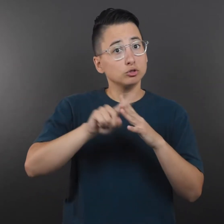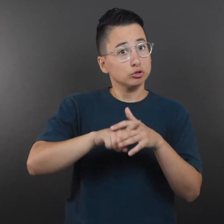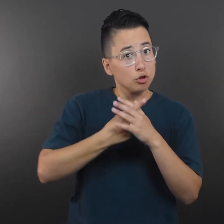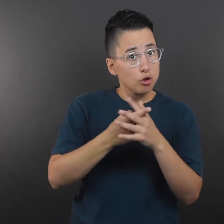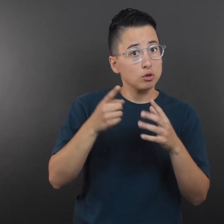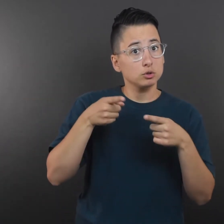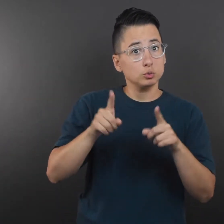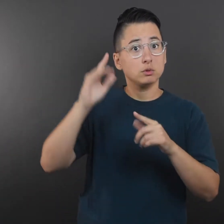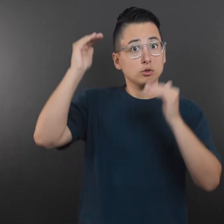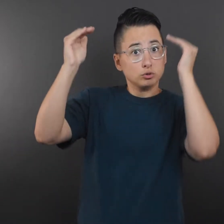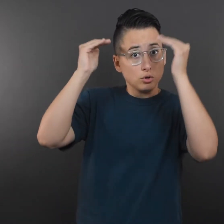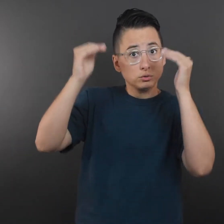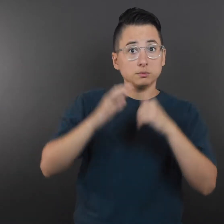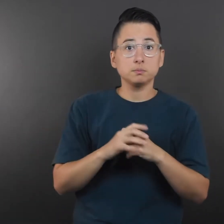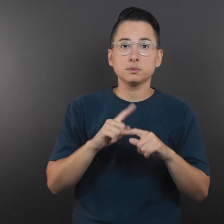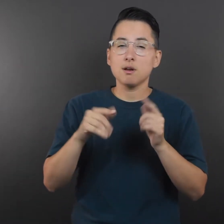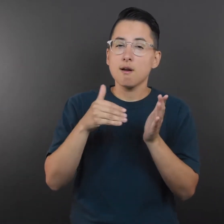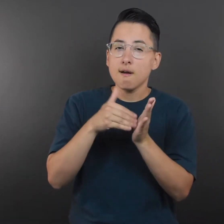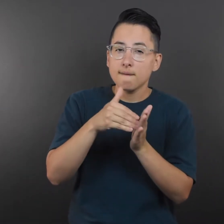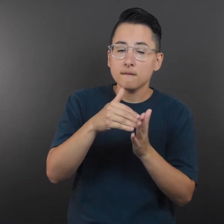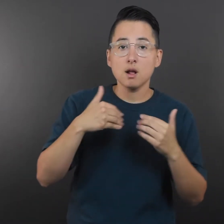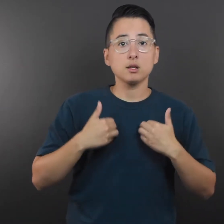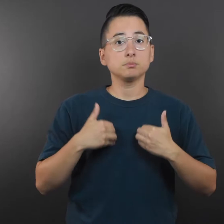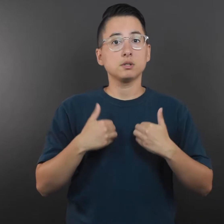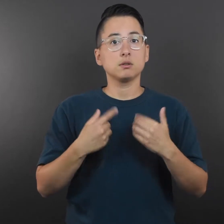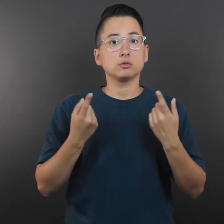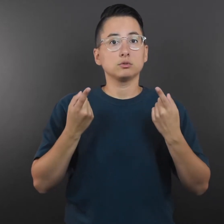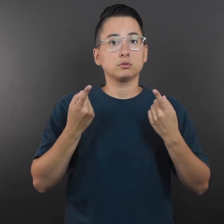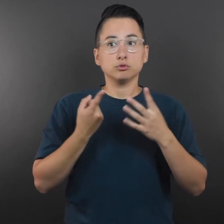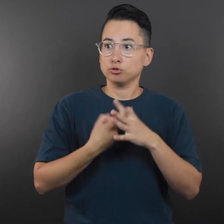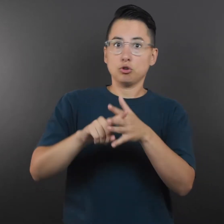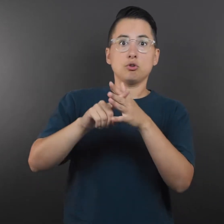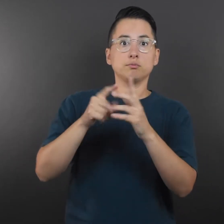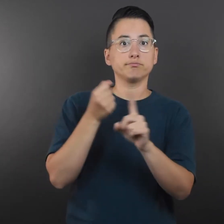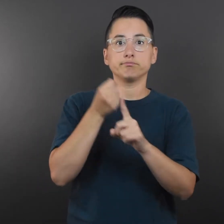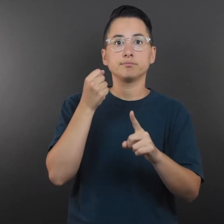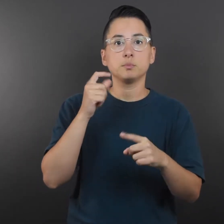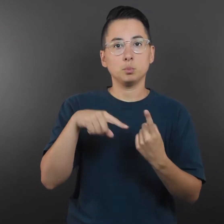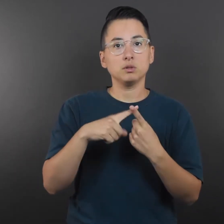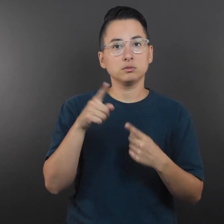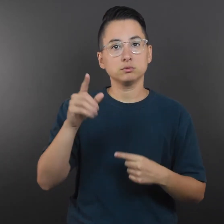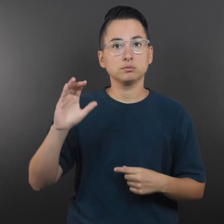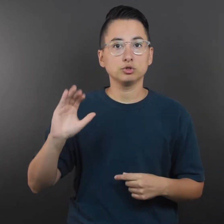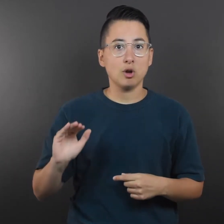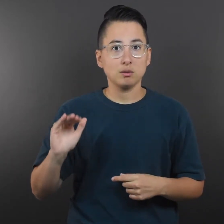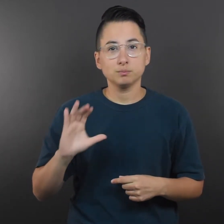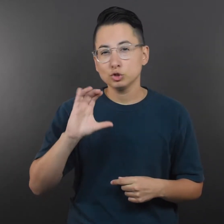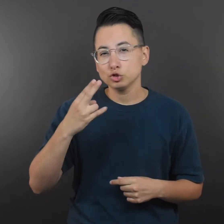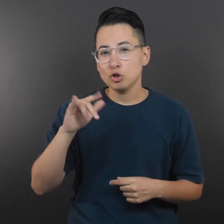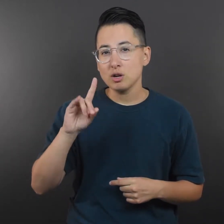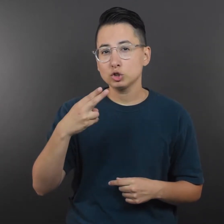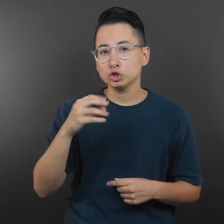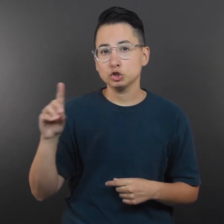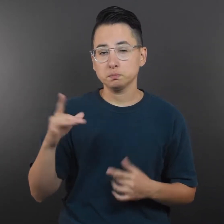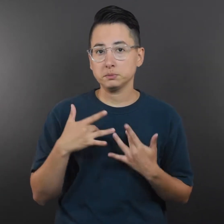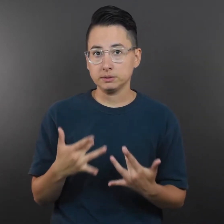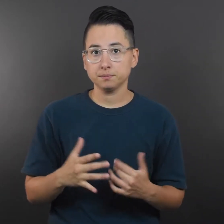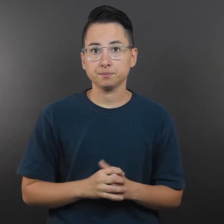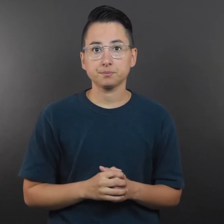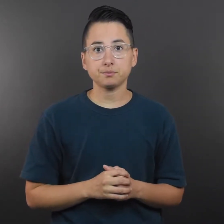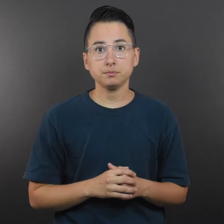and while it can start in adulthood, it most often starts during childhood. Young children